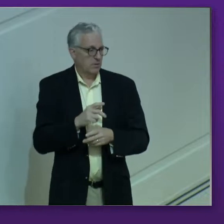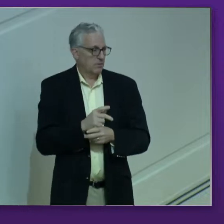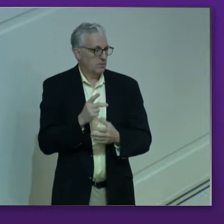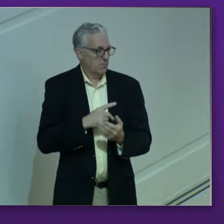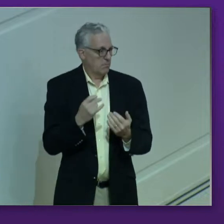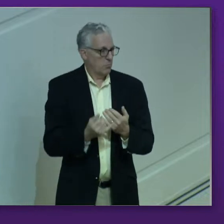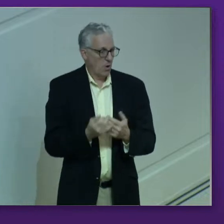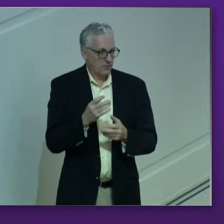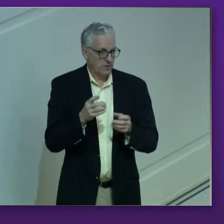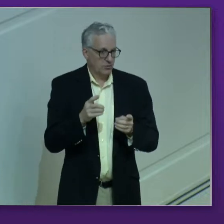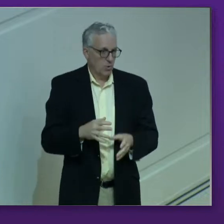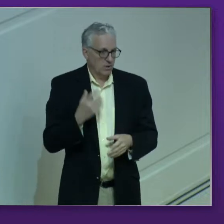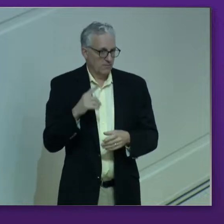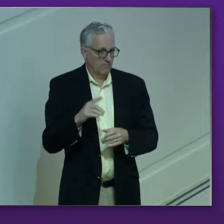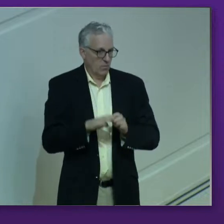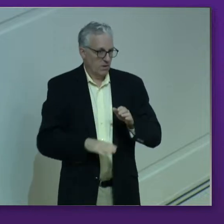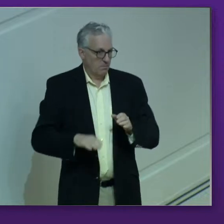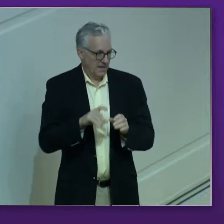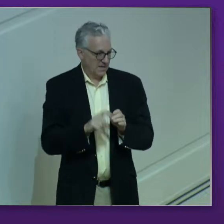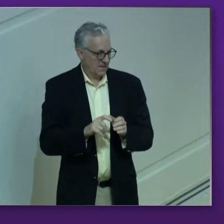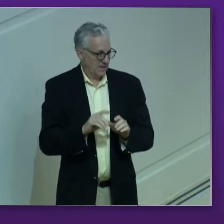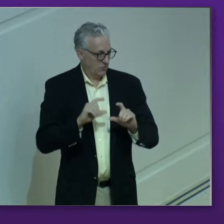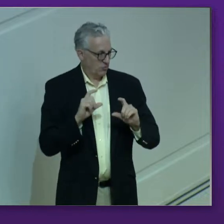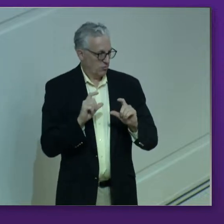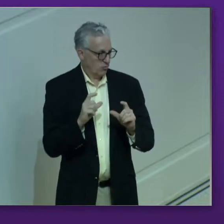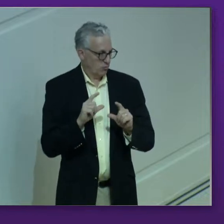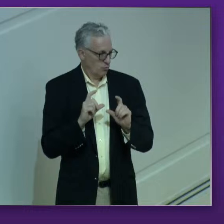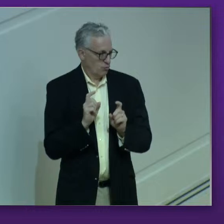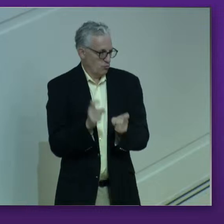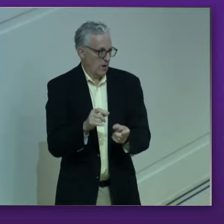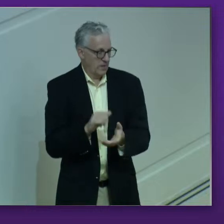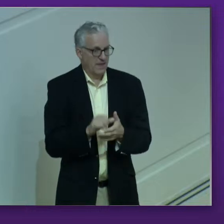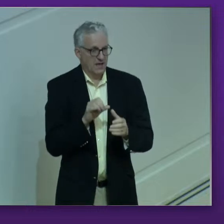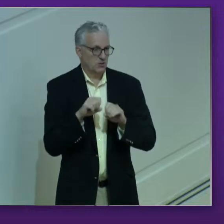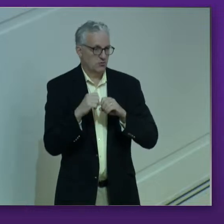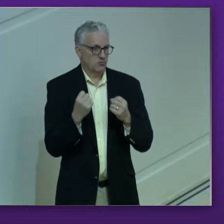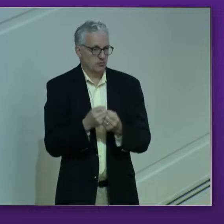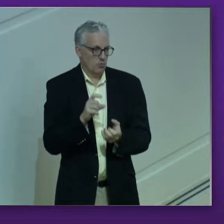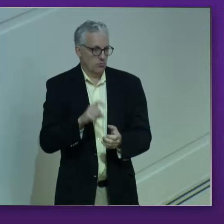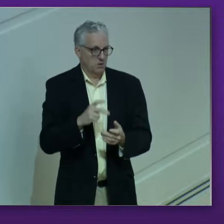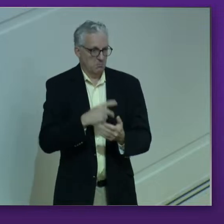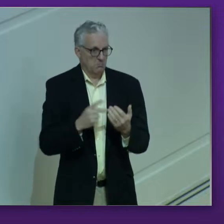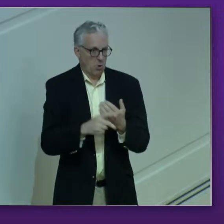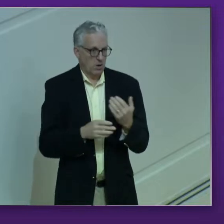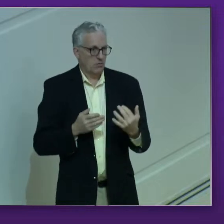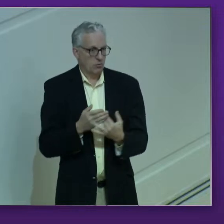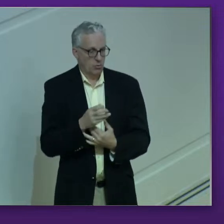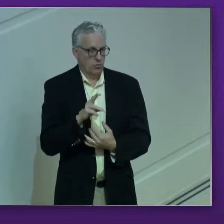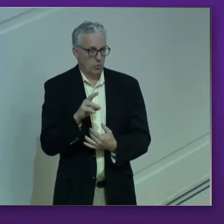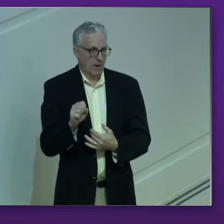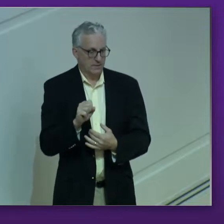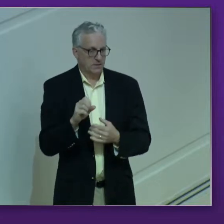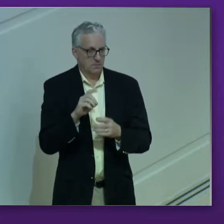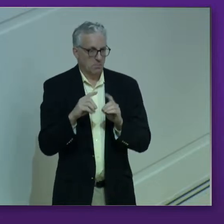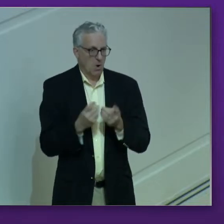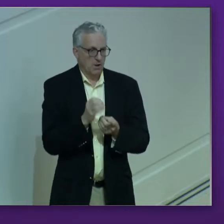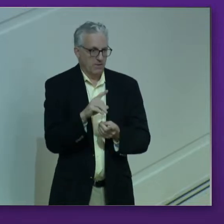AND FACILITATOR FOR AND SEES TRUTH MENTAL HEALING AND TRANSFORMATIONAL CIRCLES. THANK YOU RICHARD .